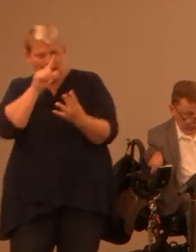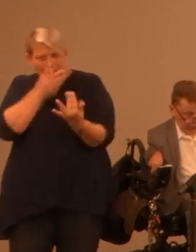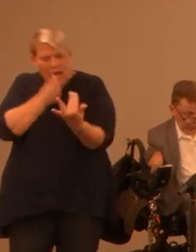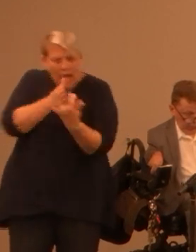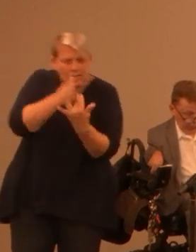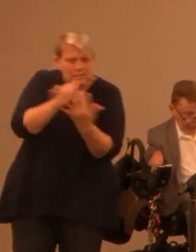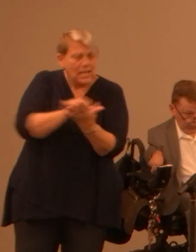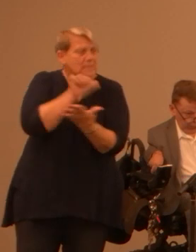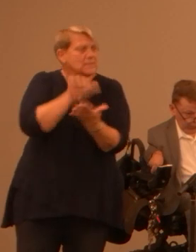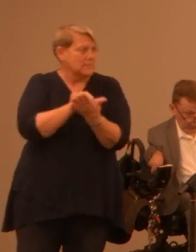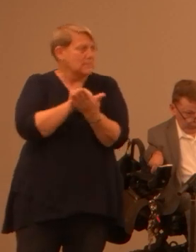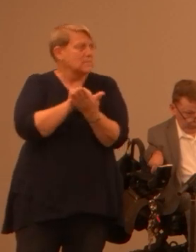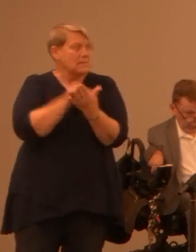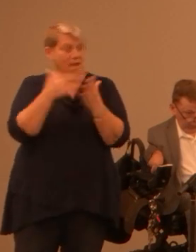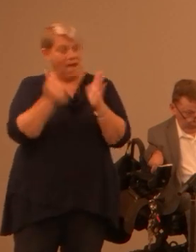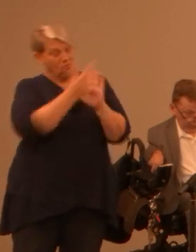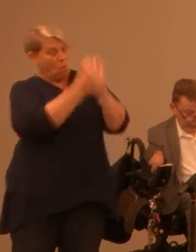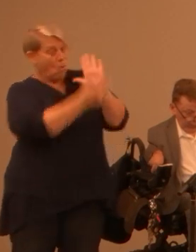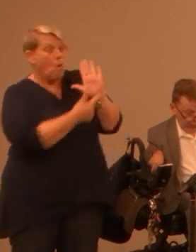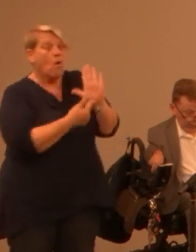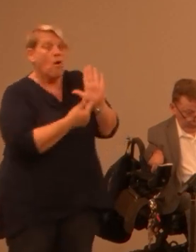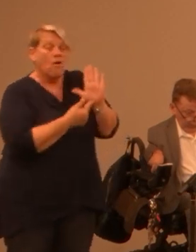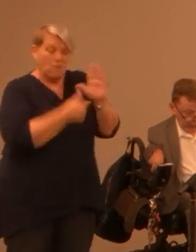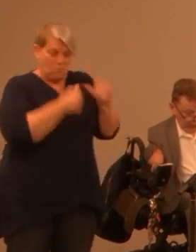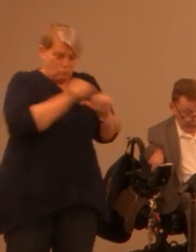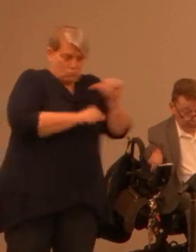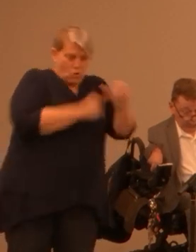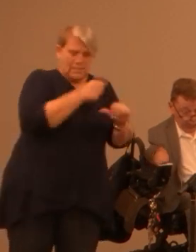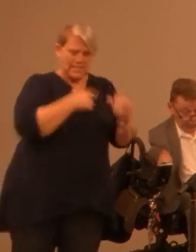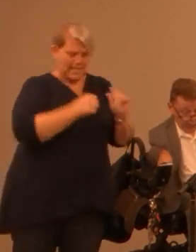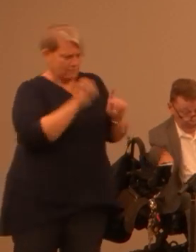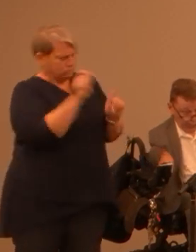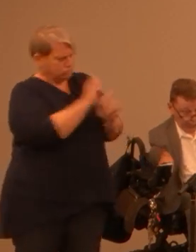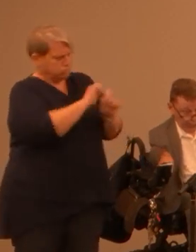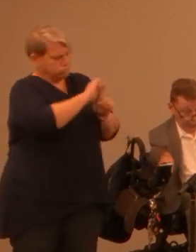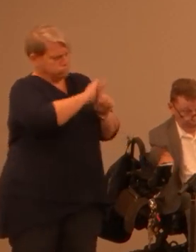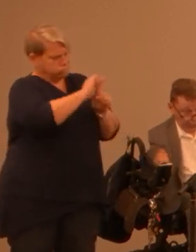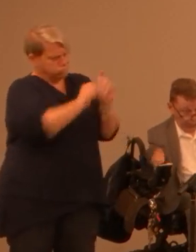There are laws and processes that need to be changed, and we can